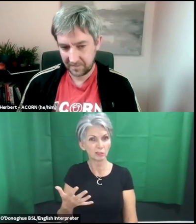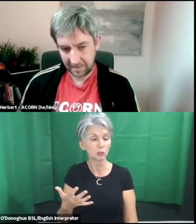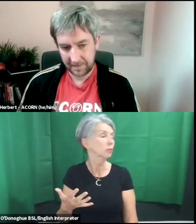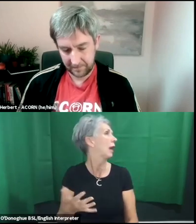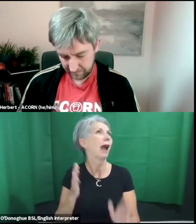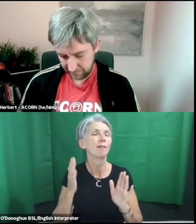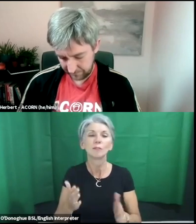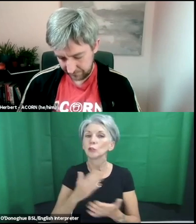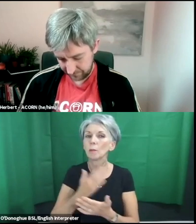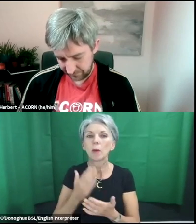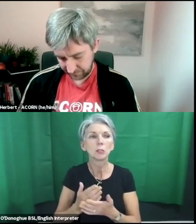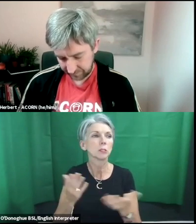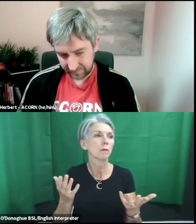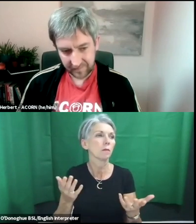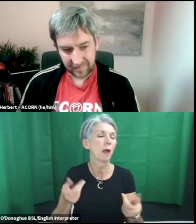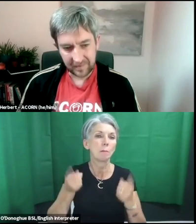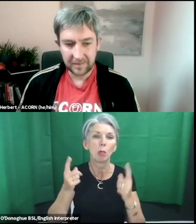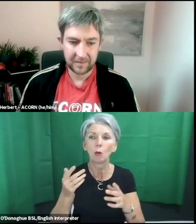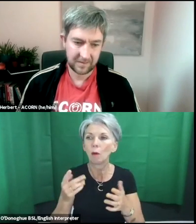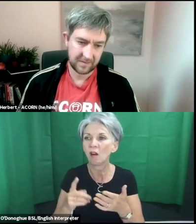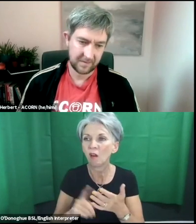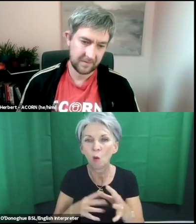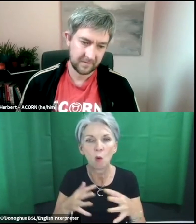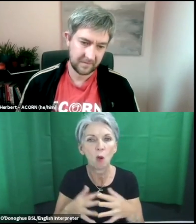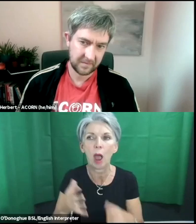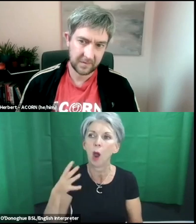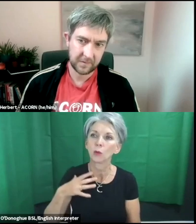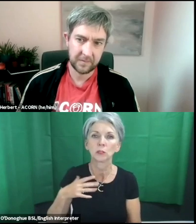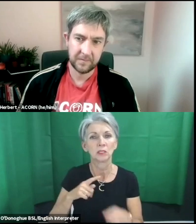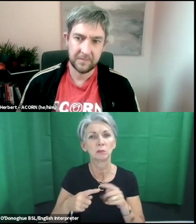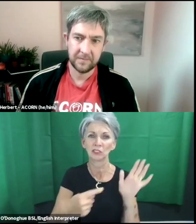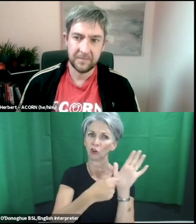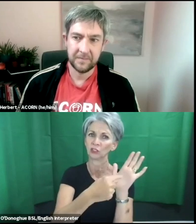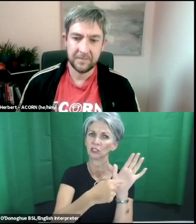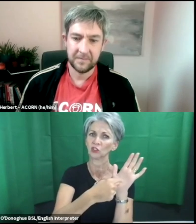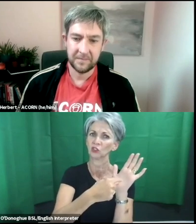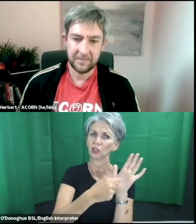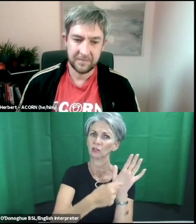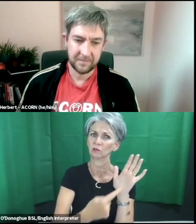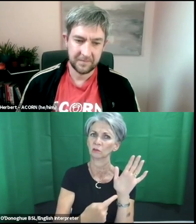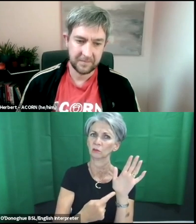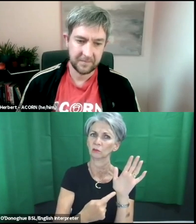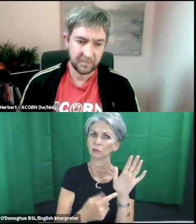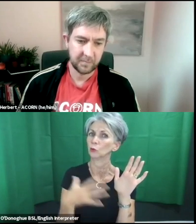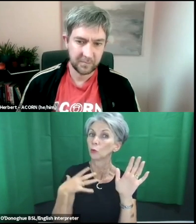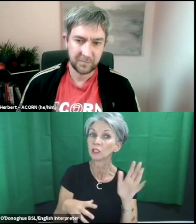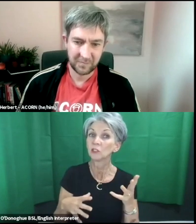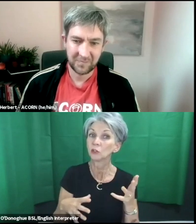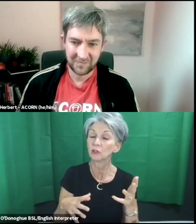have to fall under employment law. "I want this better condition" and you don't need to stop at employment law and yeah, that's it.